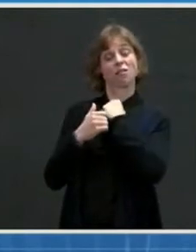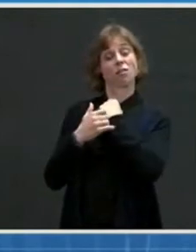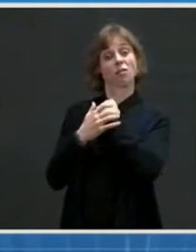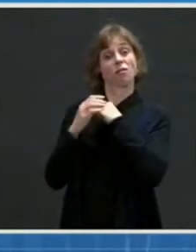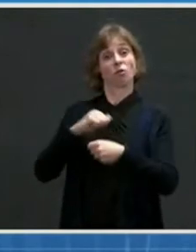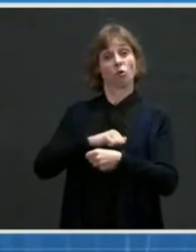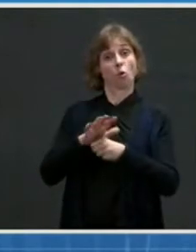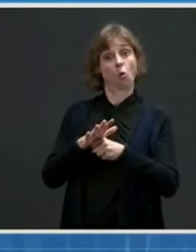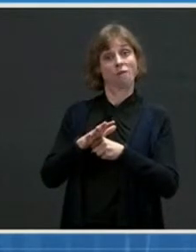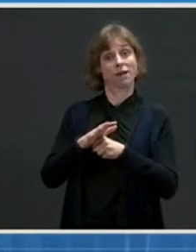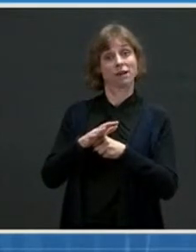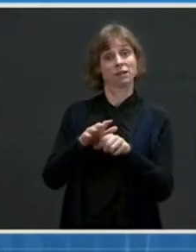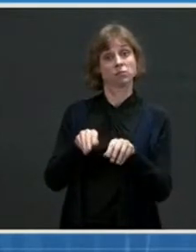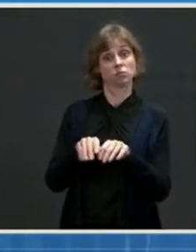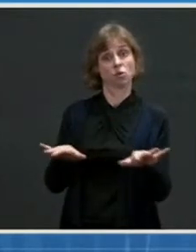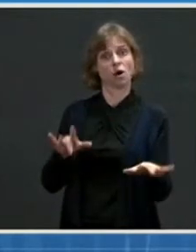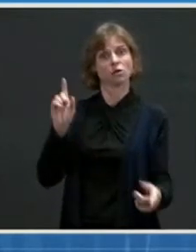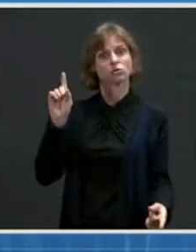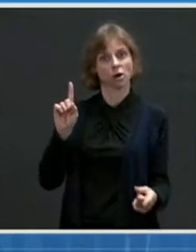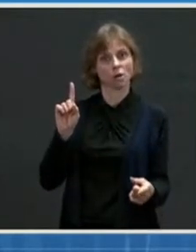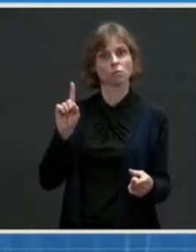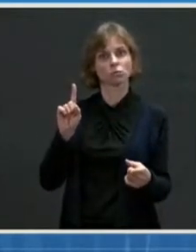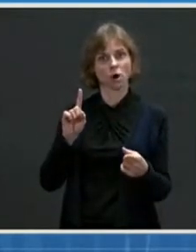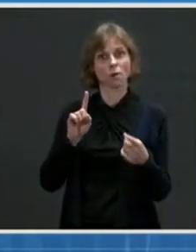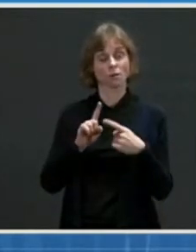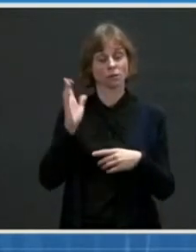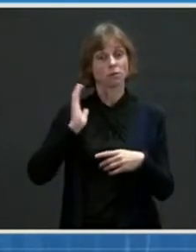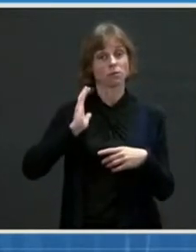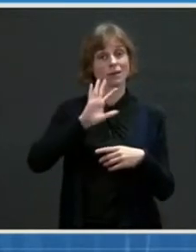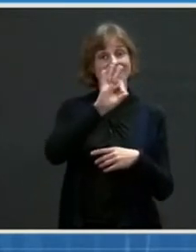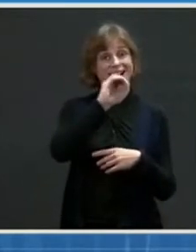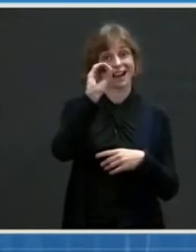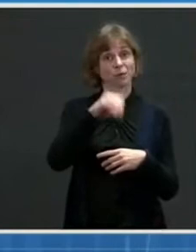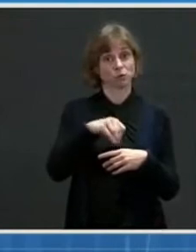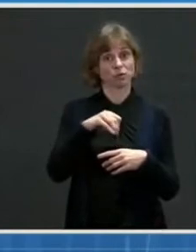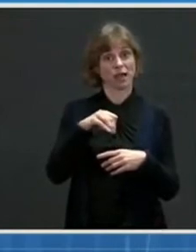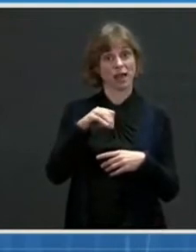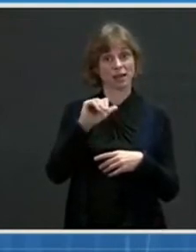PERCENTAGE COUNTIES WITH THE HIGHEST LEVEL OF TRANSMISSION CONTINUE TO DROP.